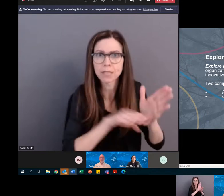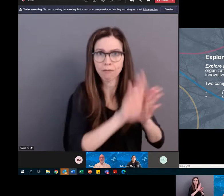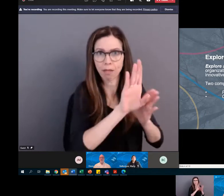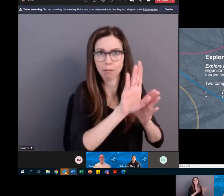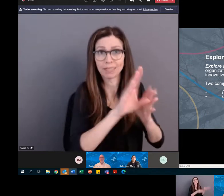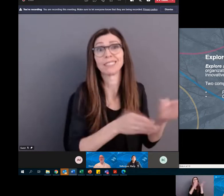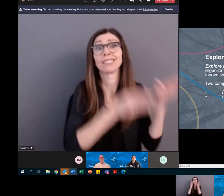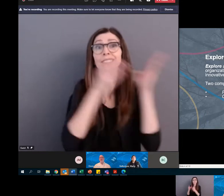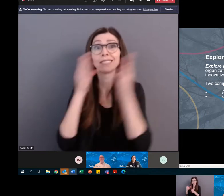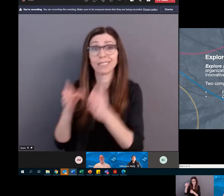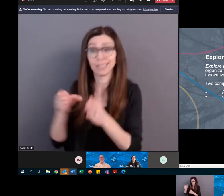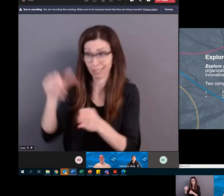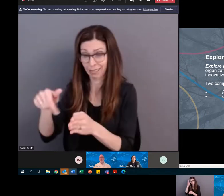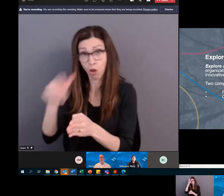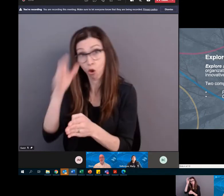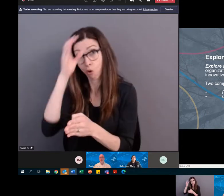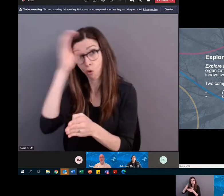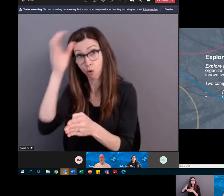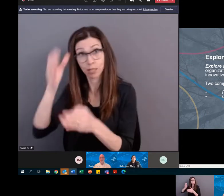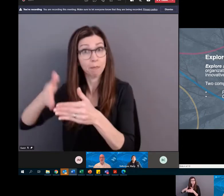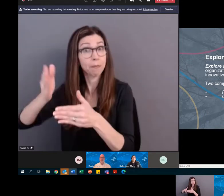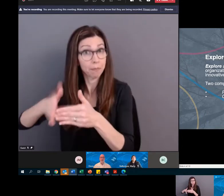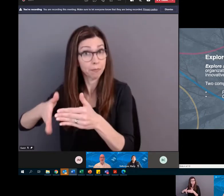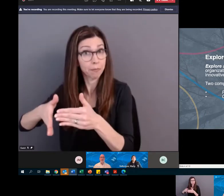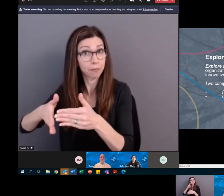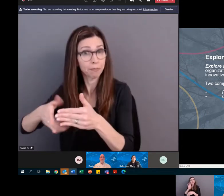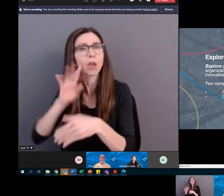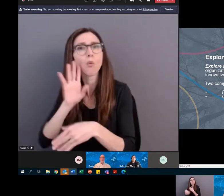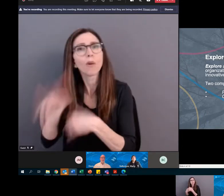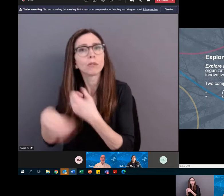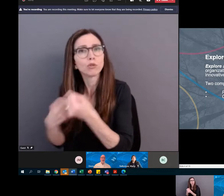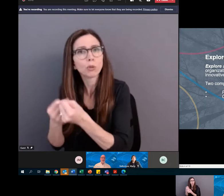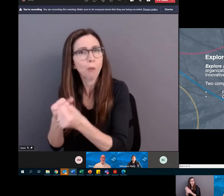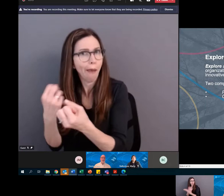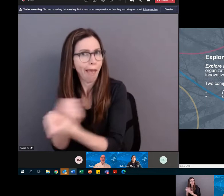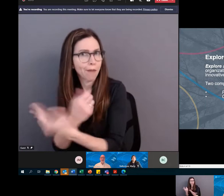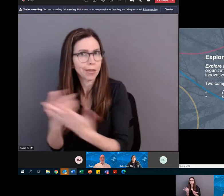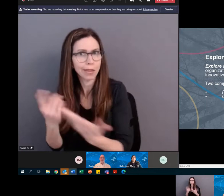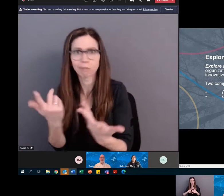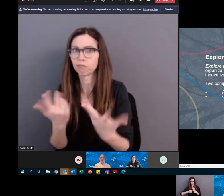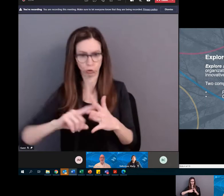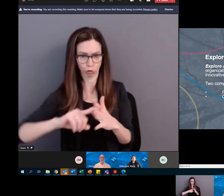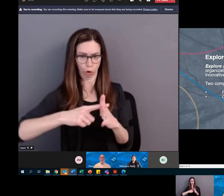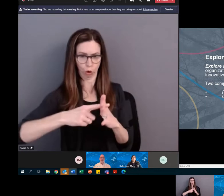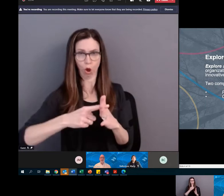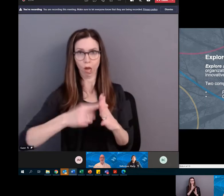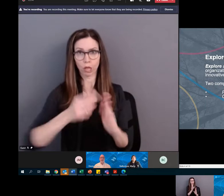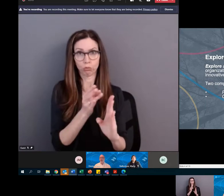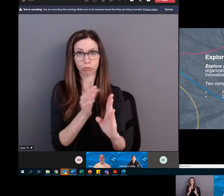Explore and Create supports the full creative cycle from the initial